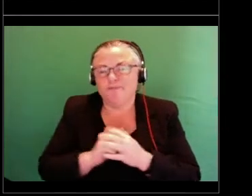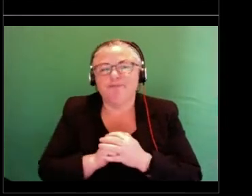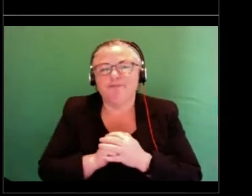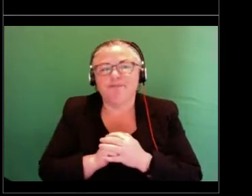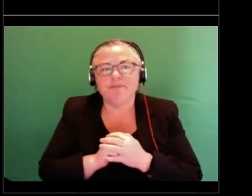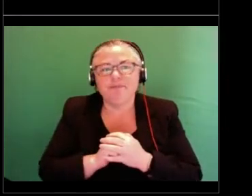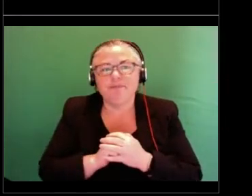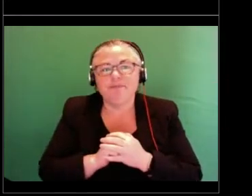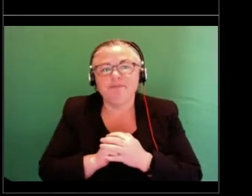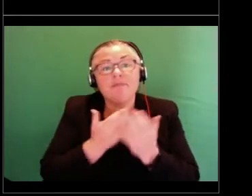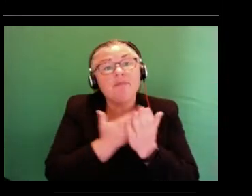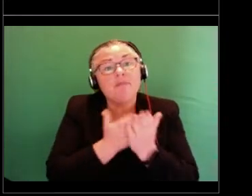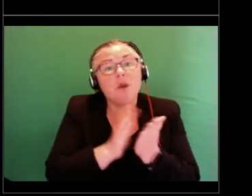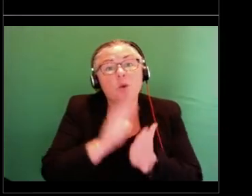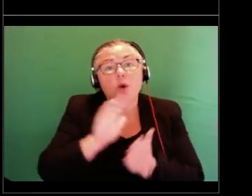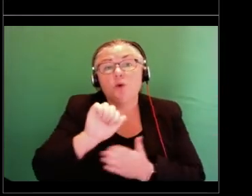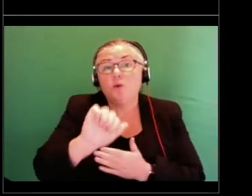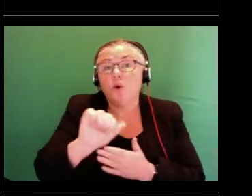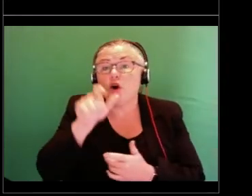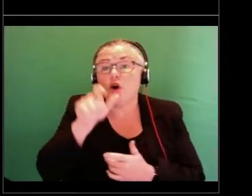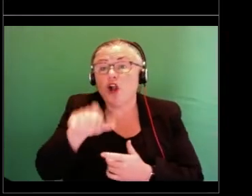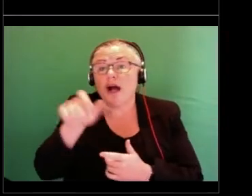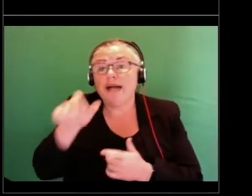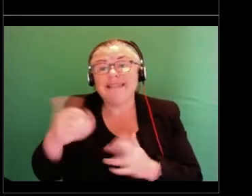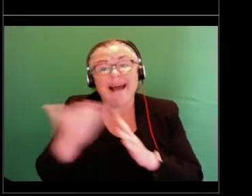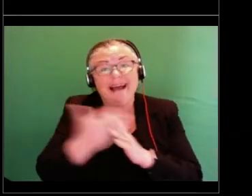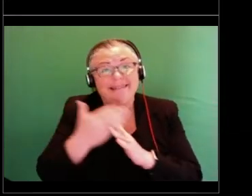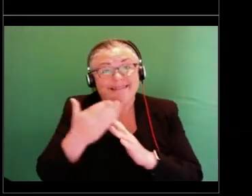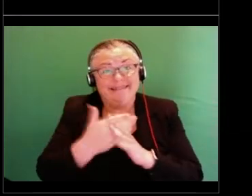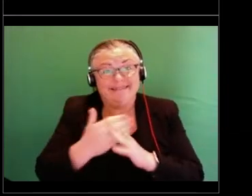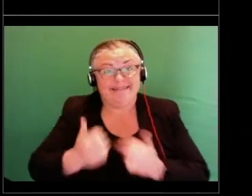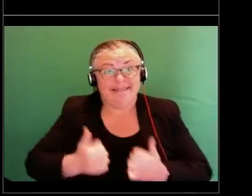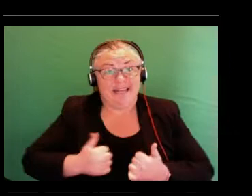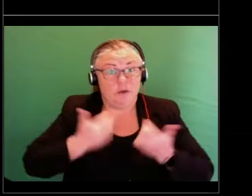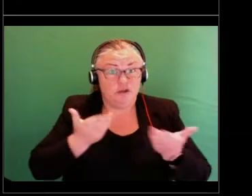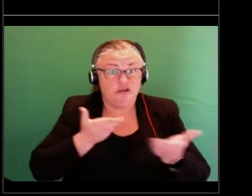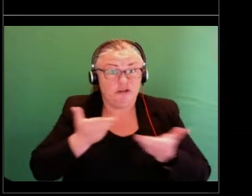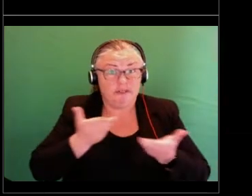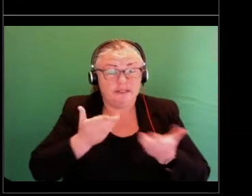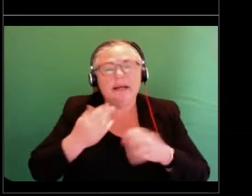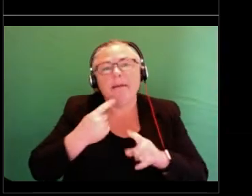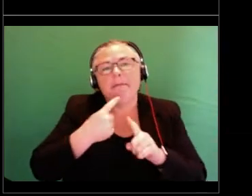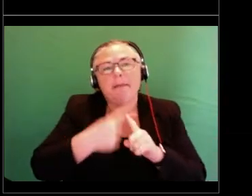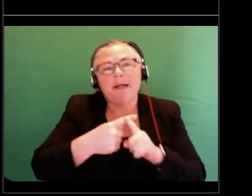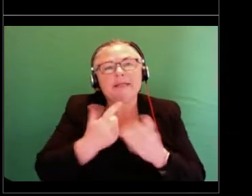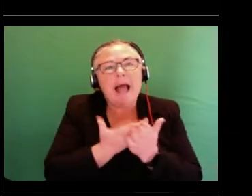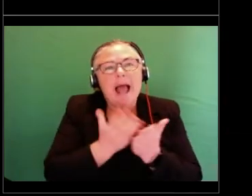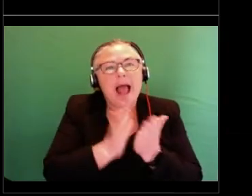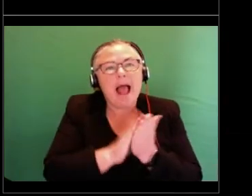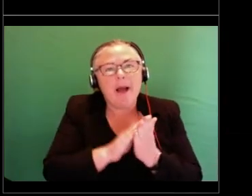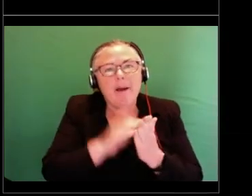What you need to consider with your clients if you're presented with a client with need.